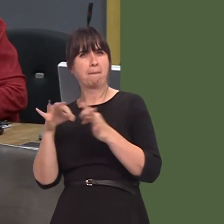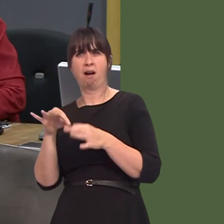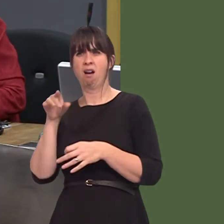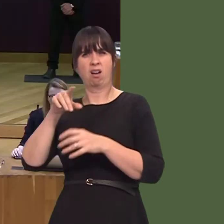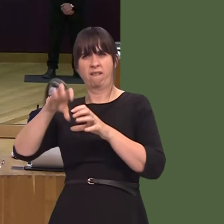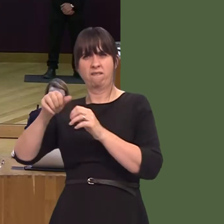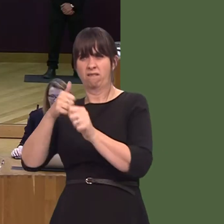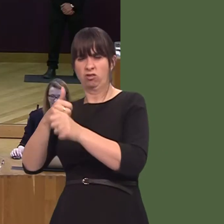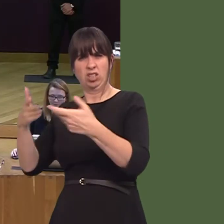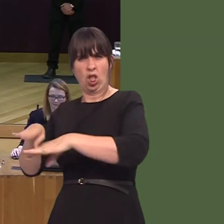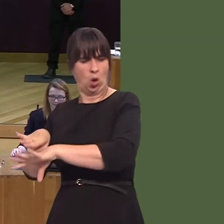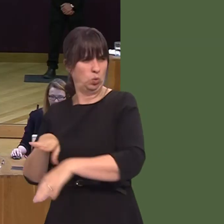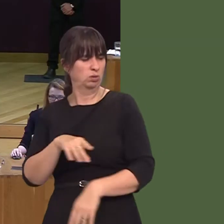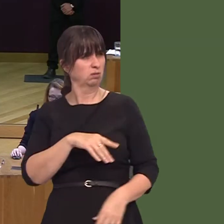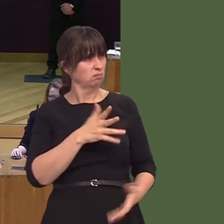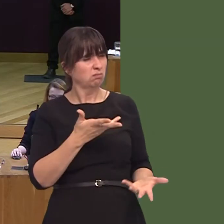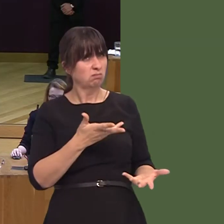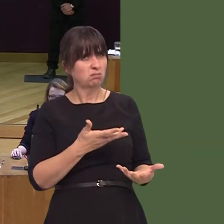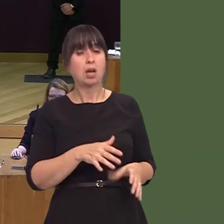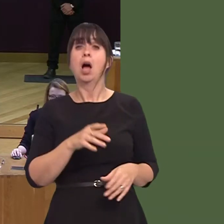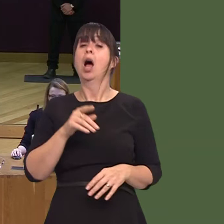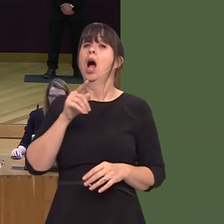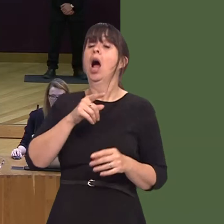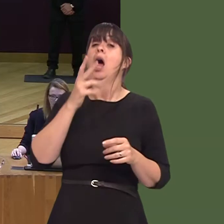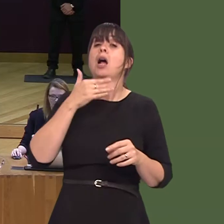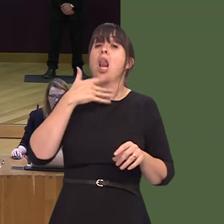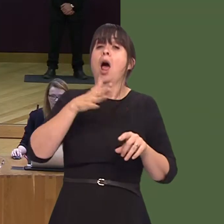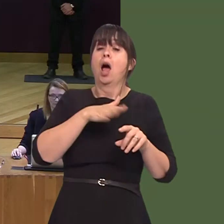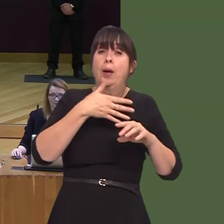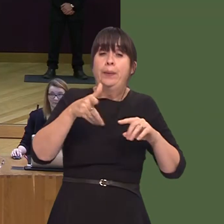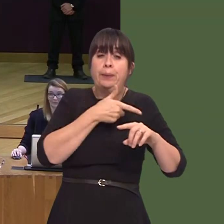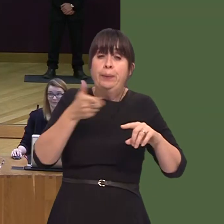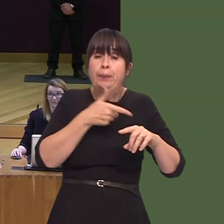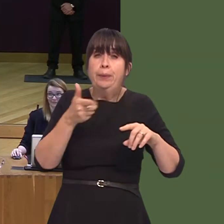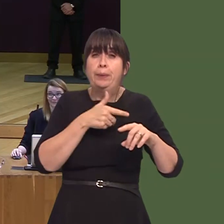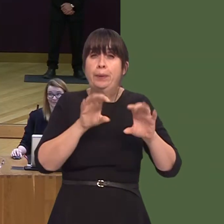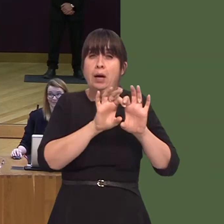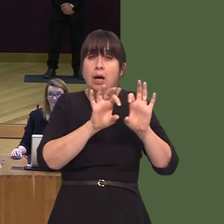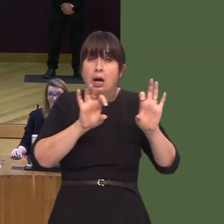Carwyn Jones: Well, colour coating steel is advanced manufacturing. If you look at Shotton, for example, itís highly technical.